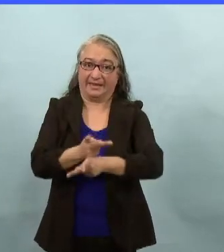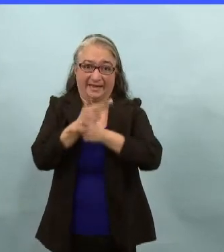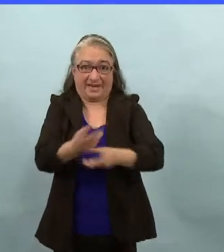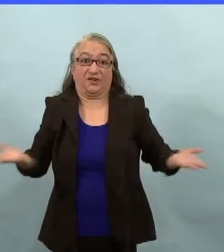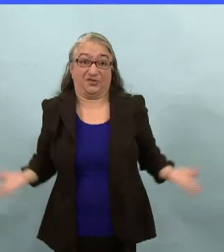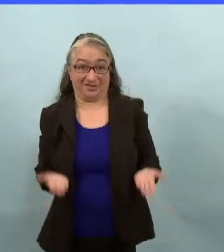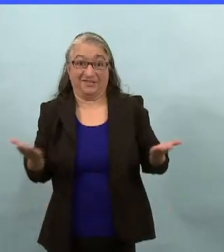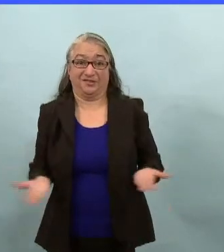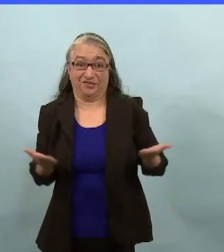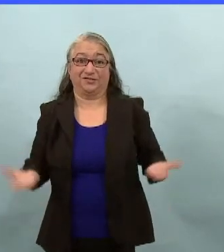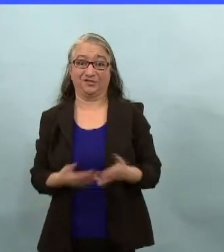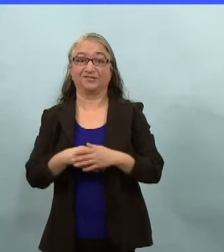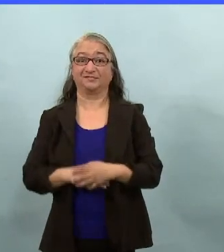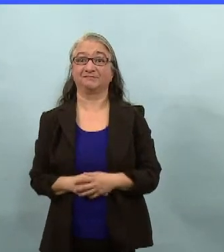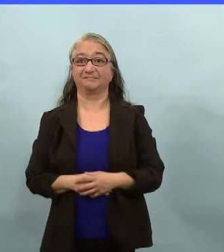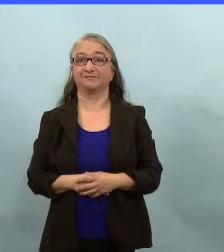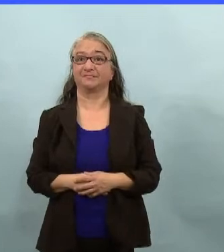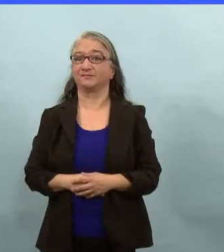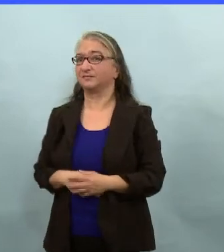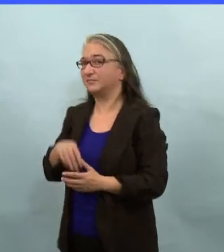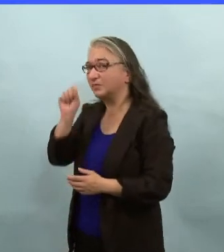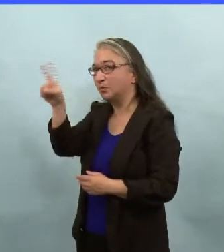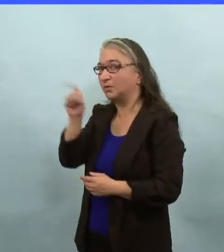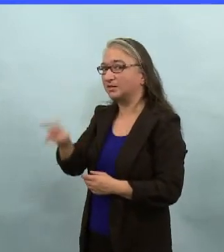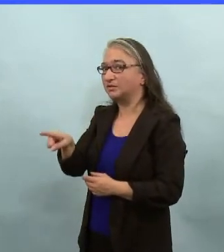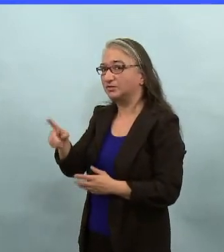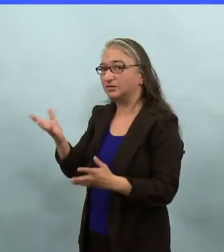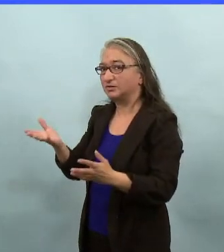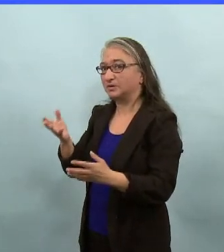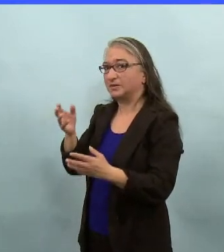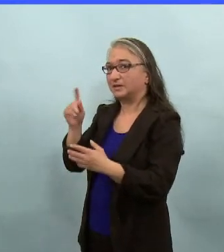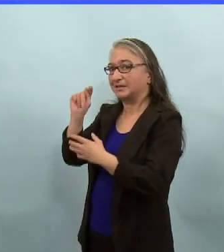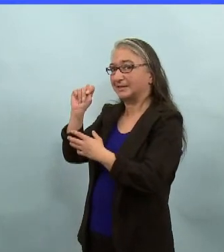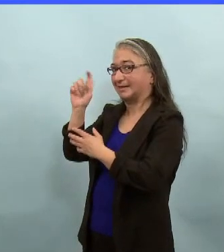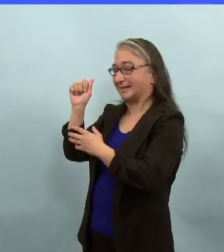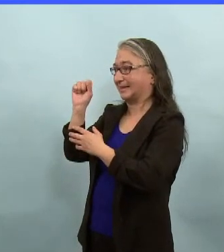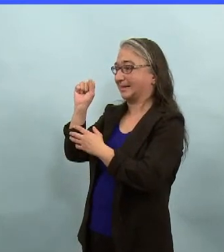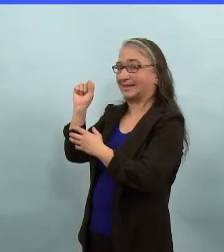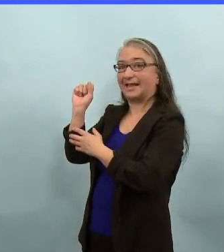question to you what do you think about this idea and at what point would you start considering that